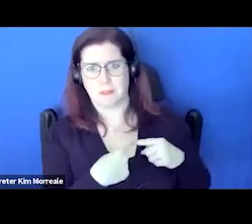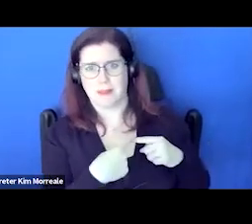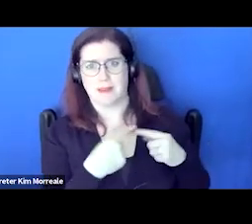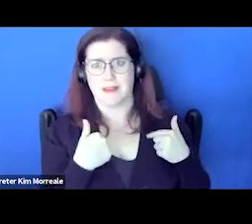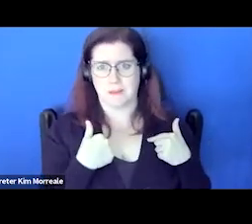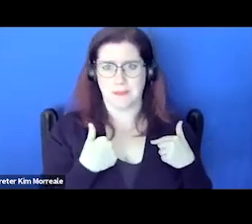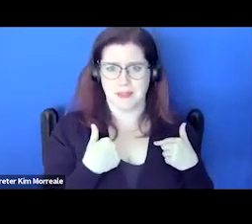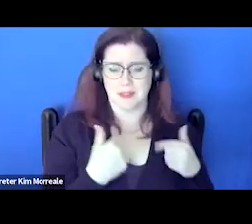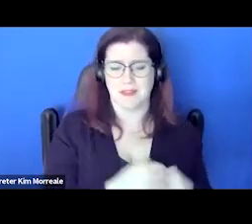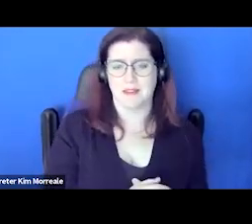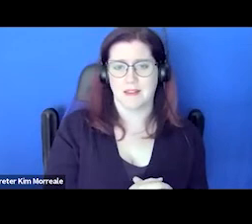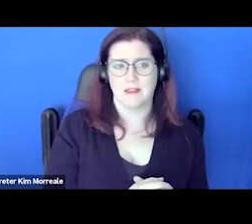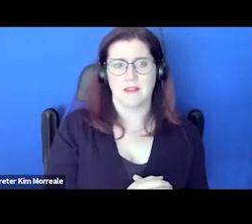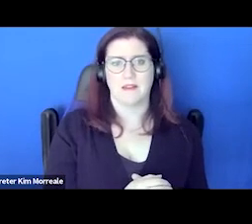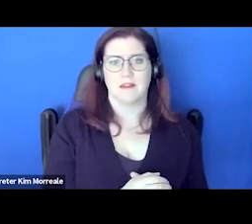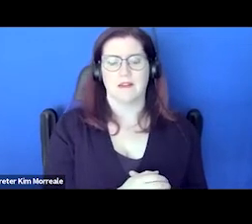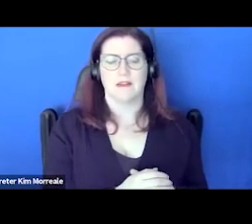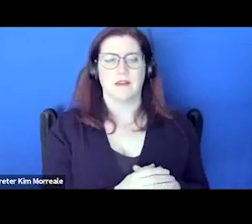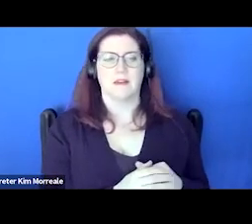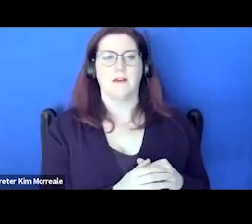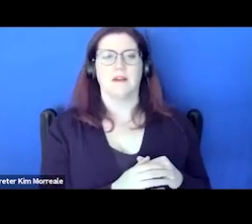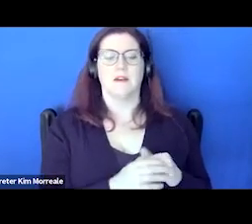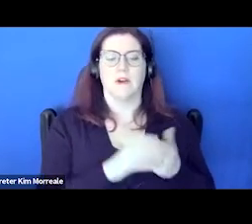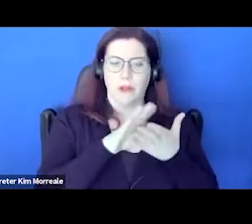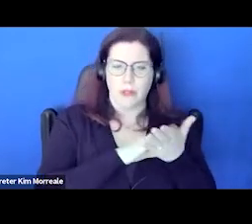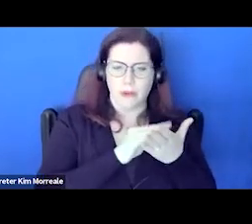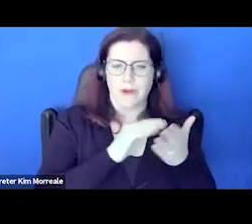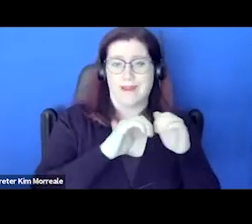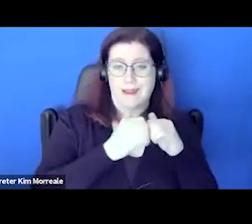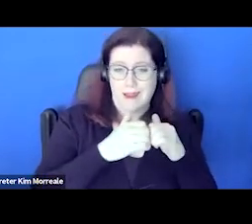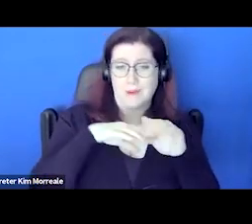Learning how to access those records to speak